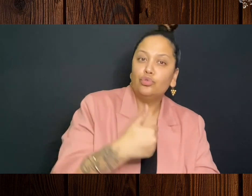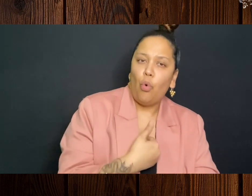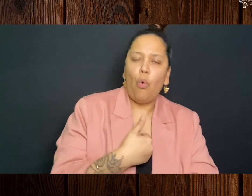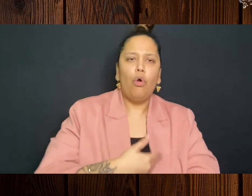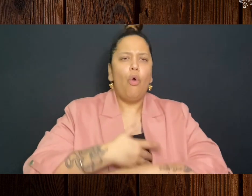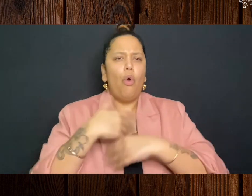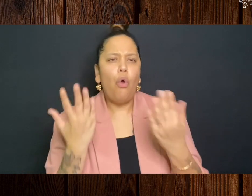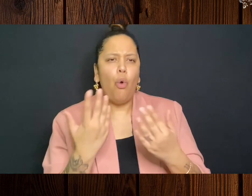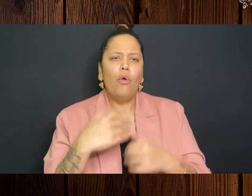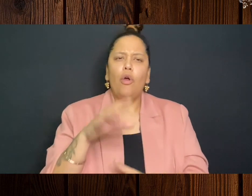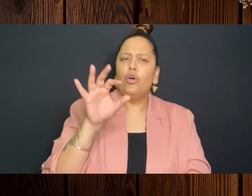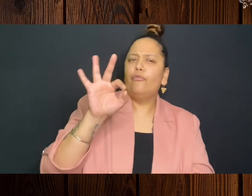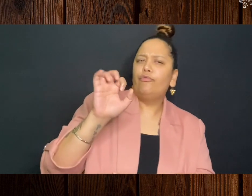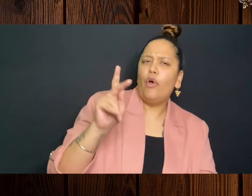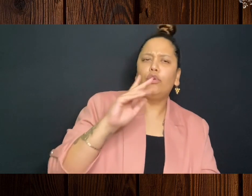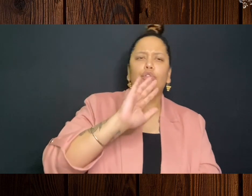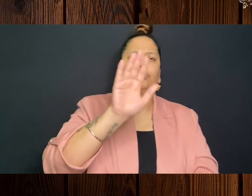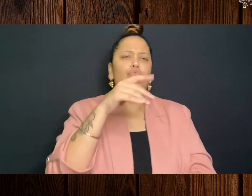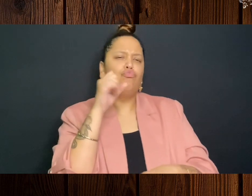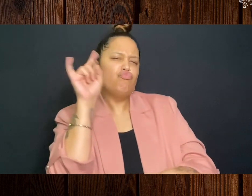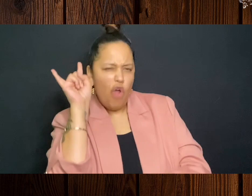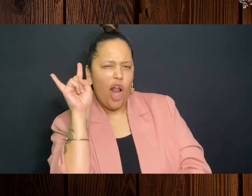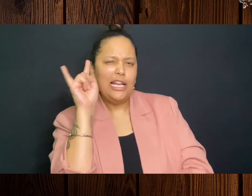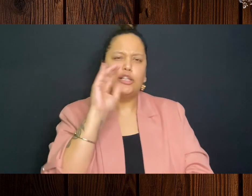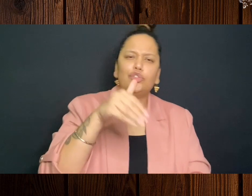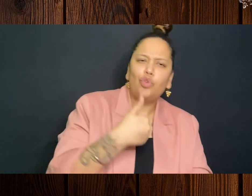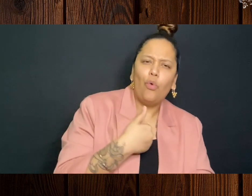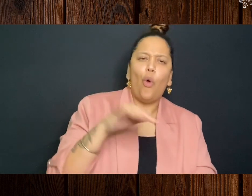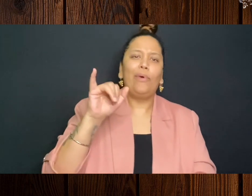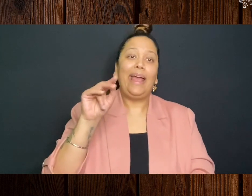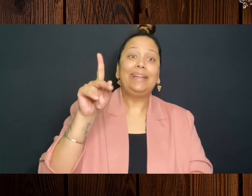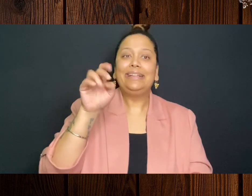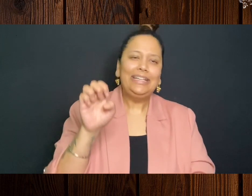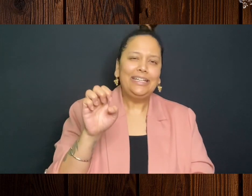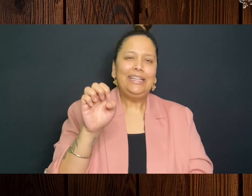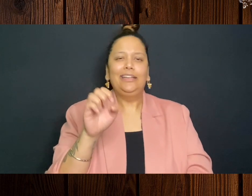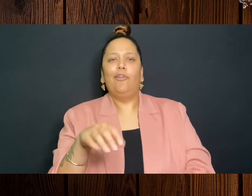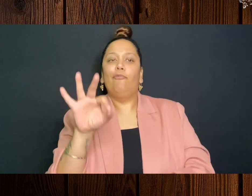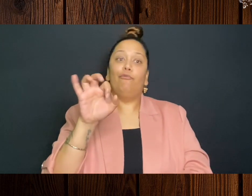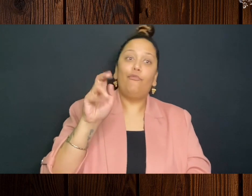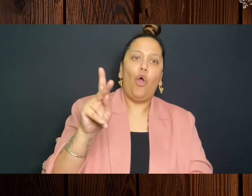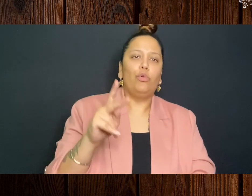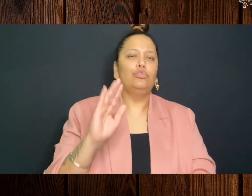like “folk rock soul” or like “indie folk soul”, like, you know what I mean?